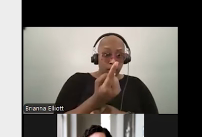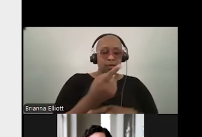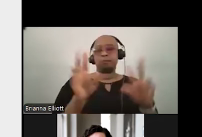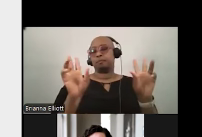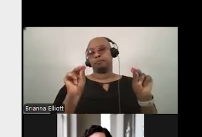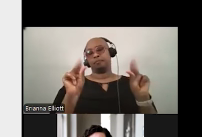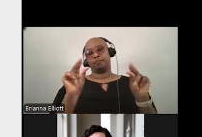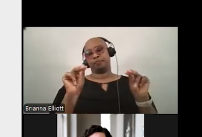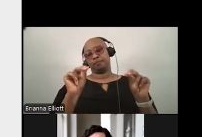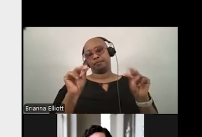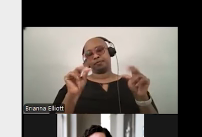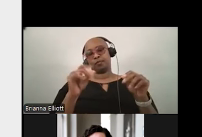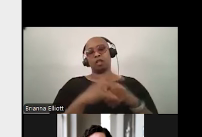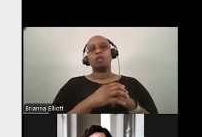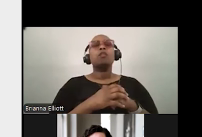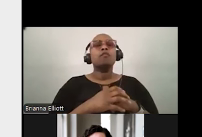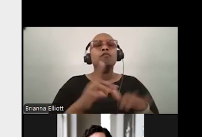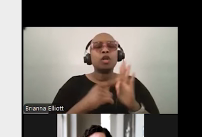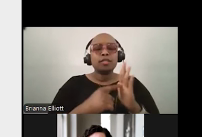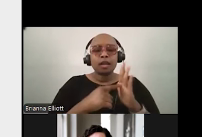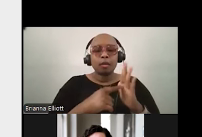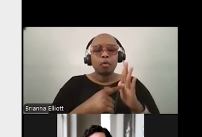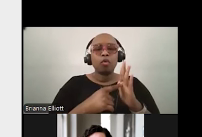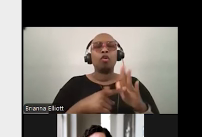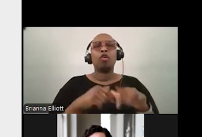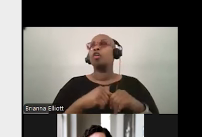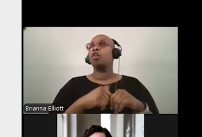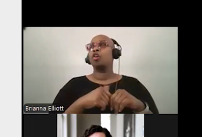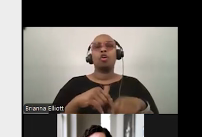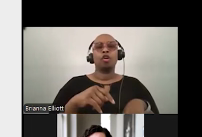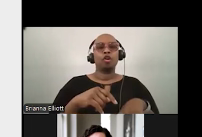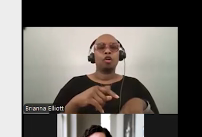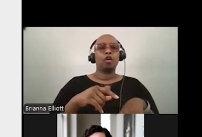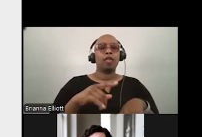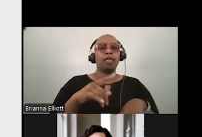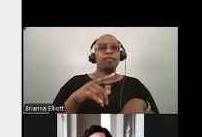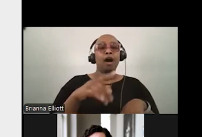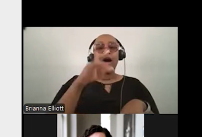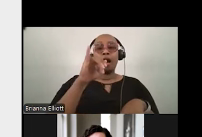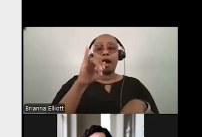red are required and someone who was color blind read that or had low vision or some sort of vision